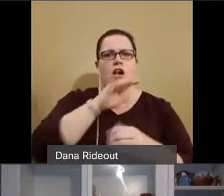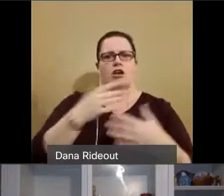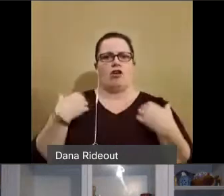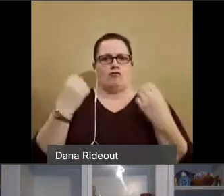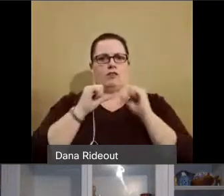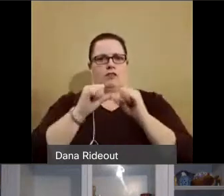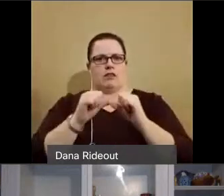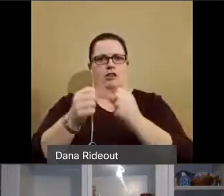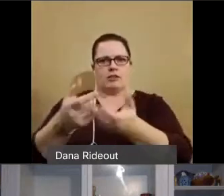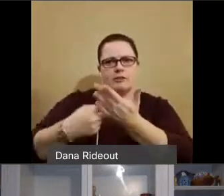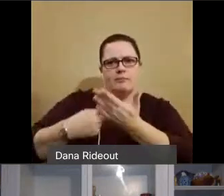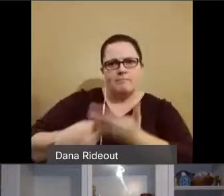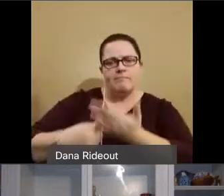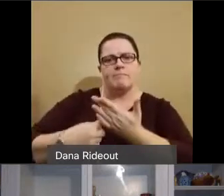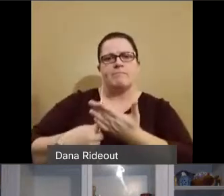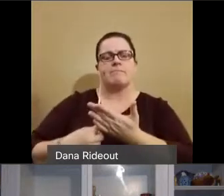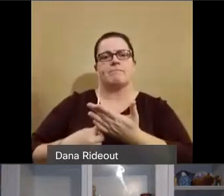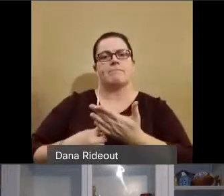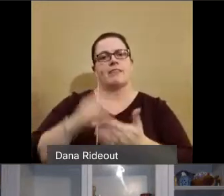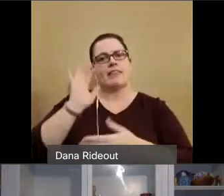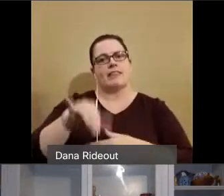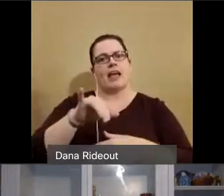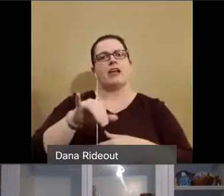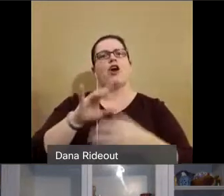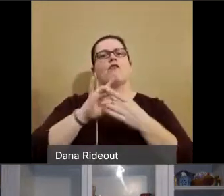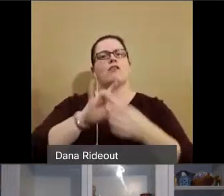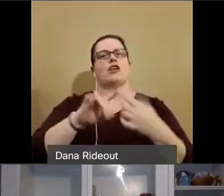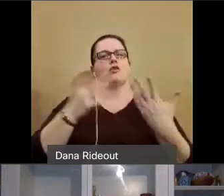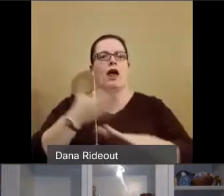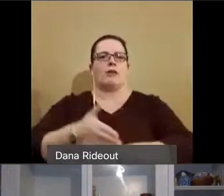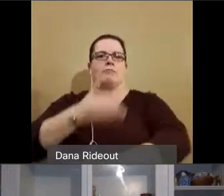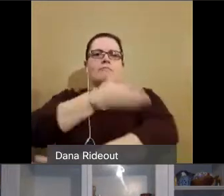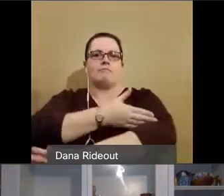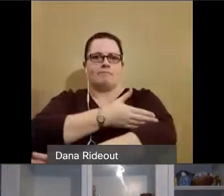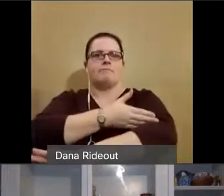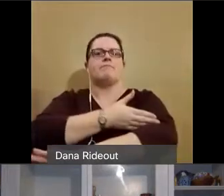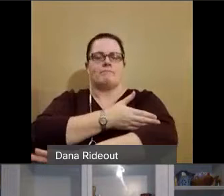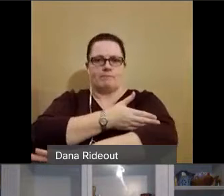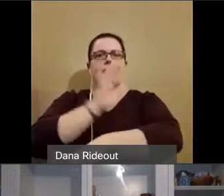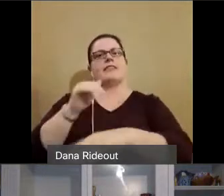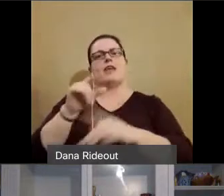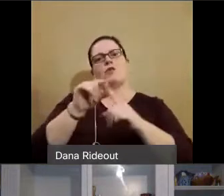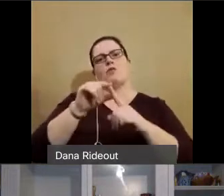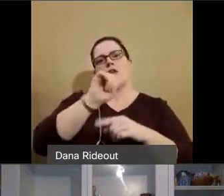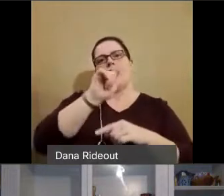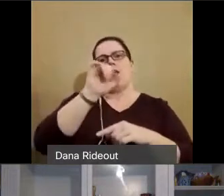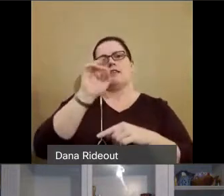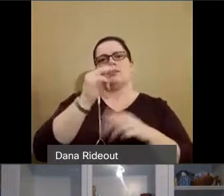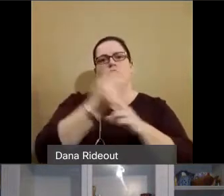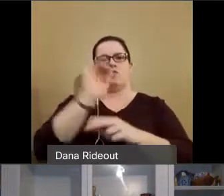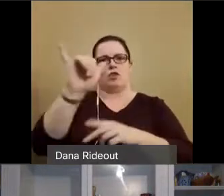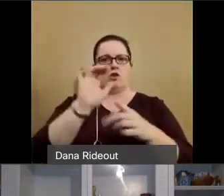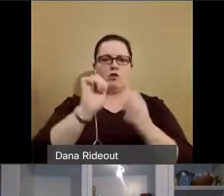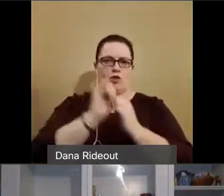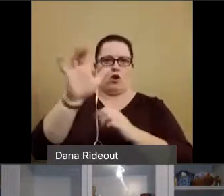Is is about enhanced the types of term that Alison hallowe uses in her work this idea of bouncing forward. So that.